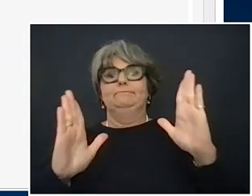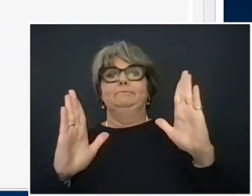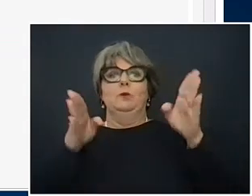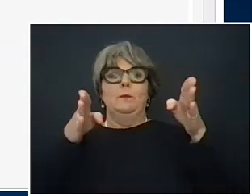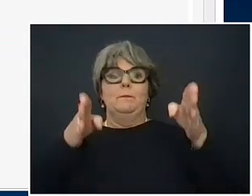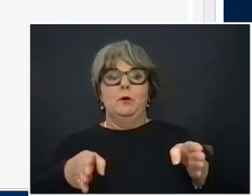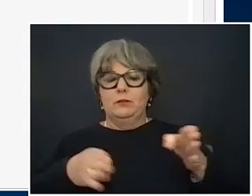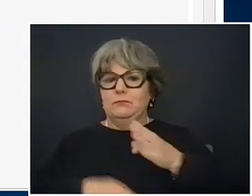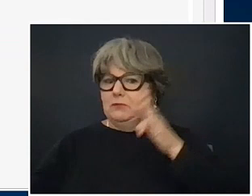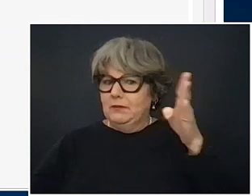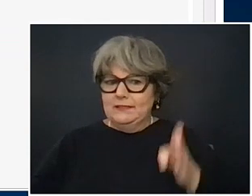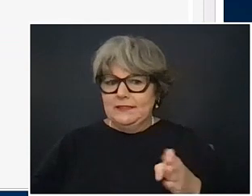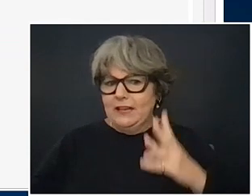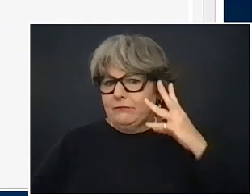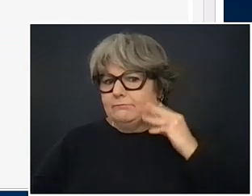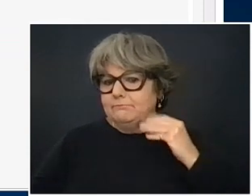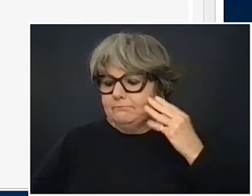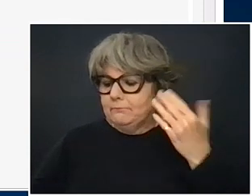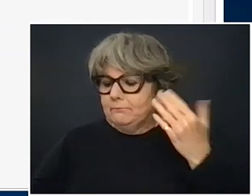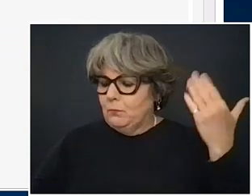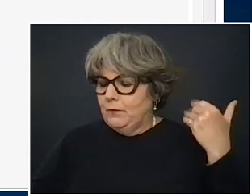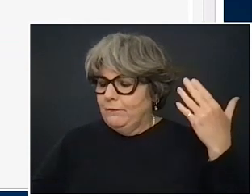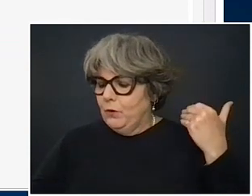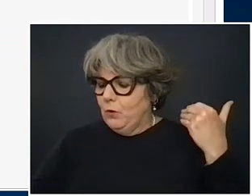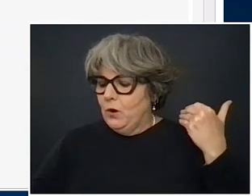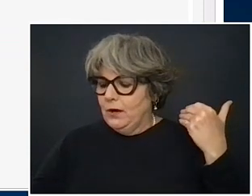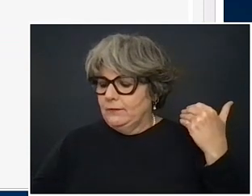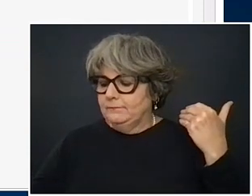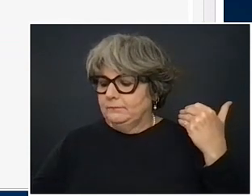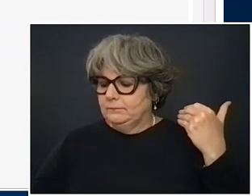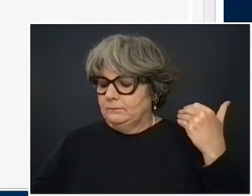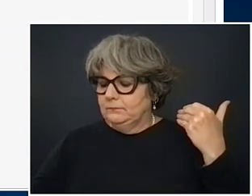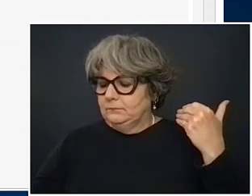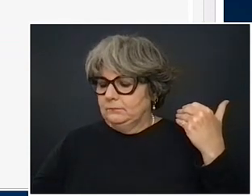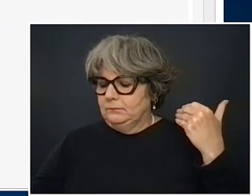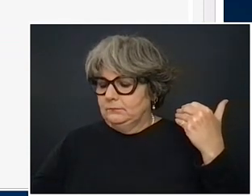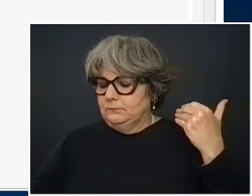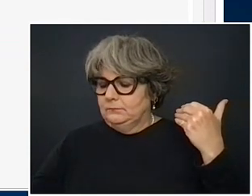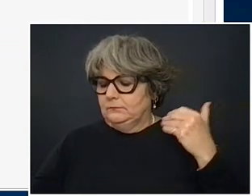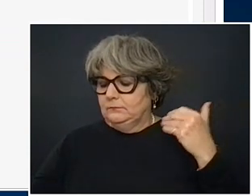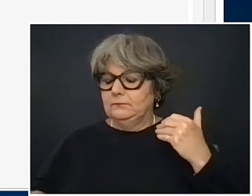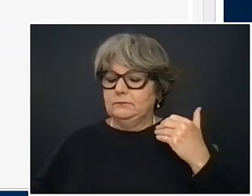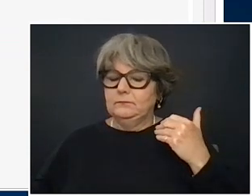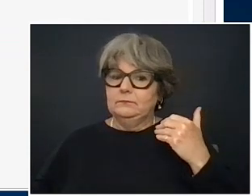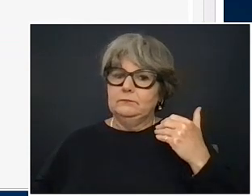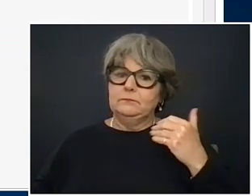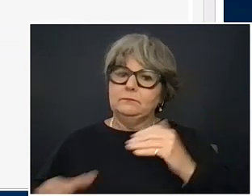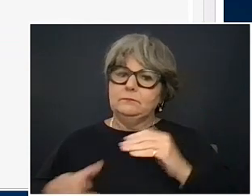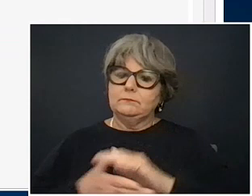this within the purview of your recognition. So I think there should